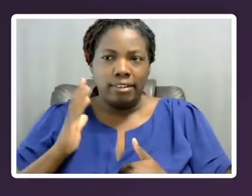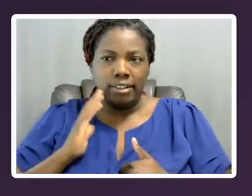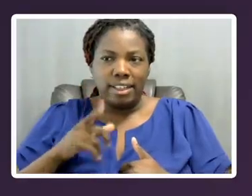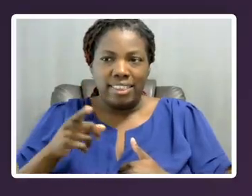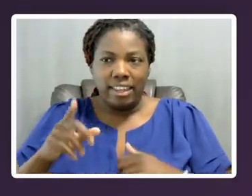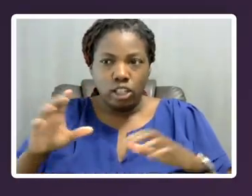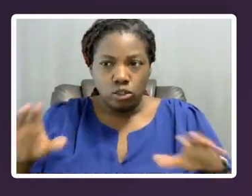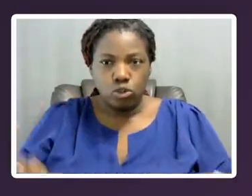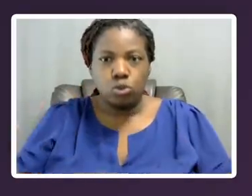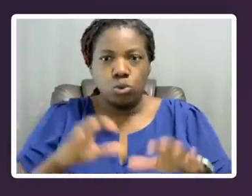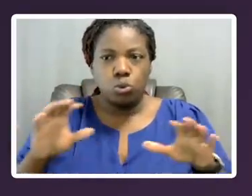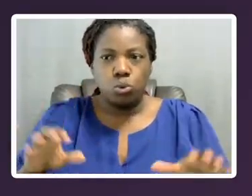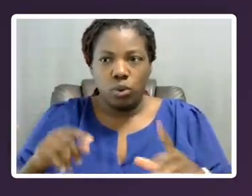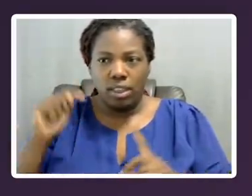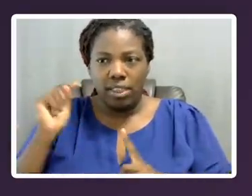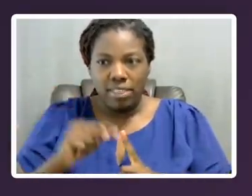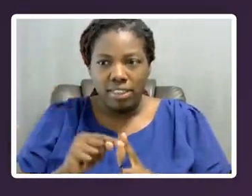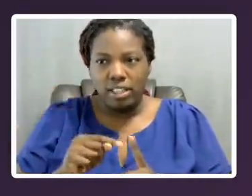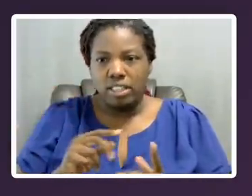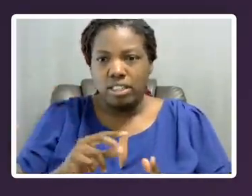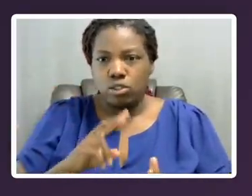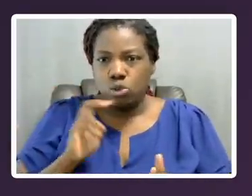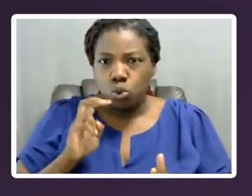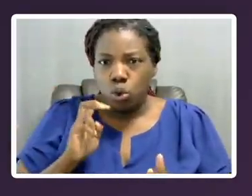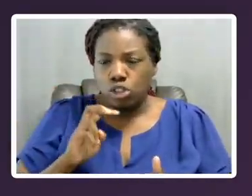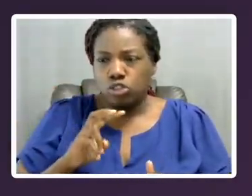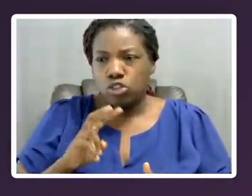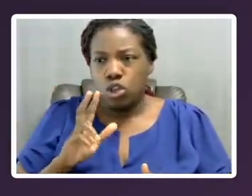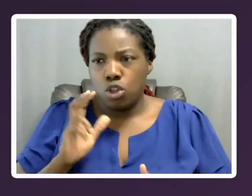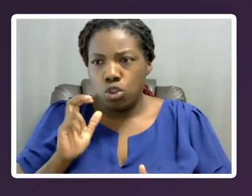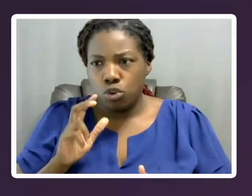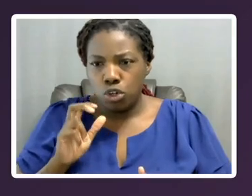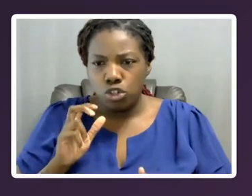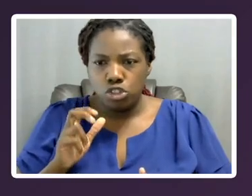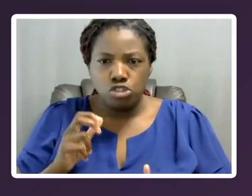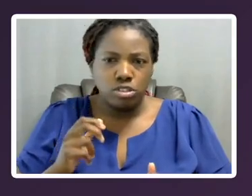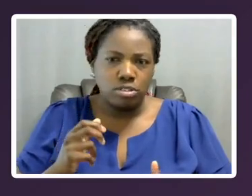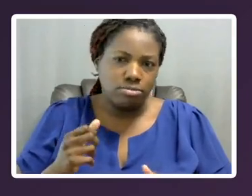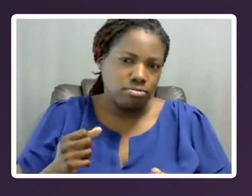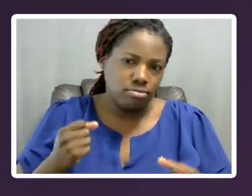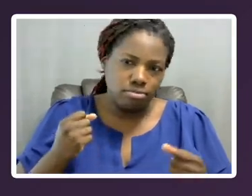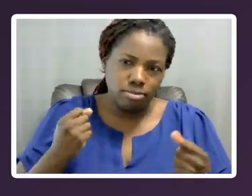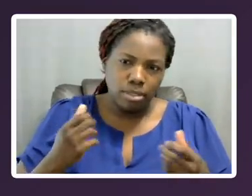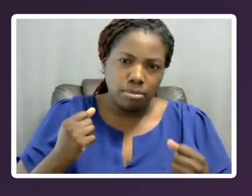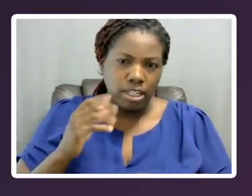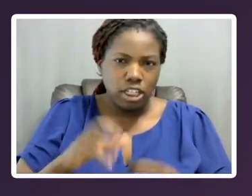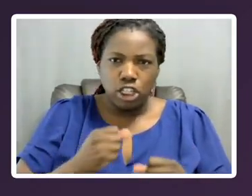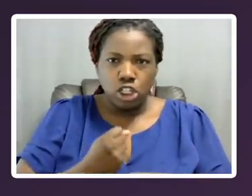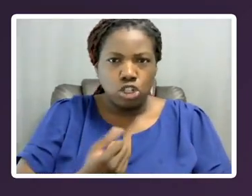you know, 100, 200, 300, or who knows however many years ago. There's a lot,